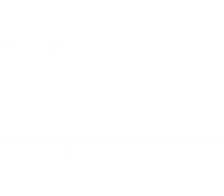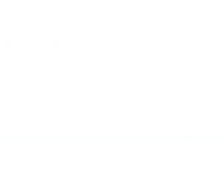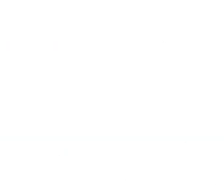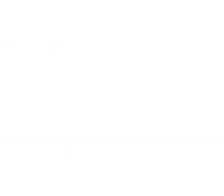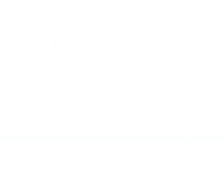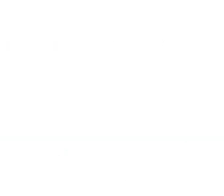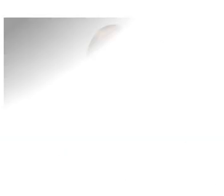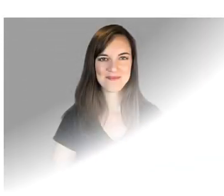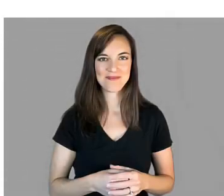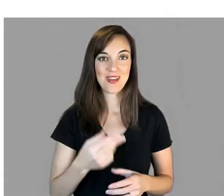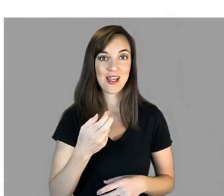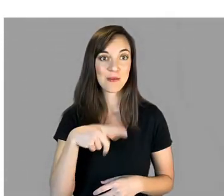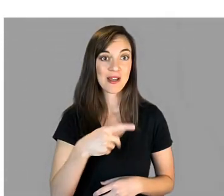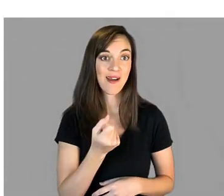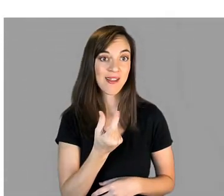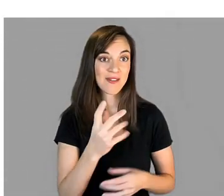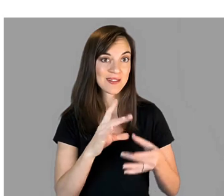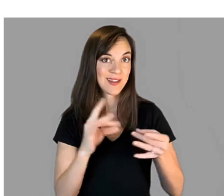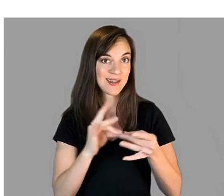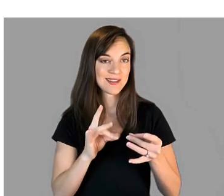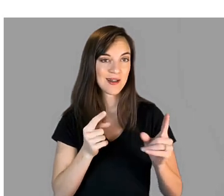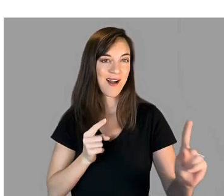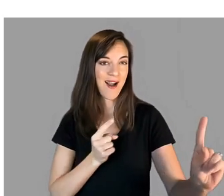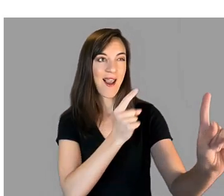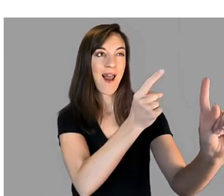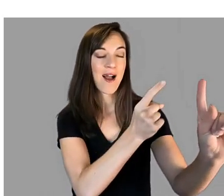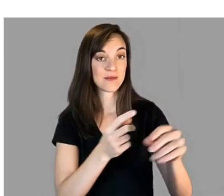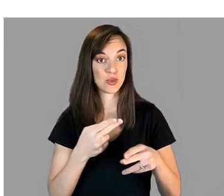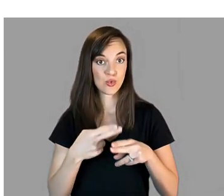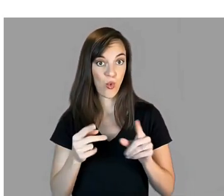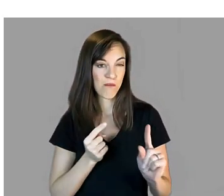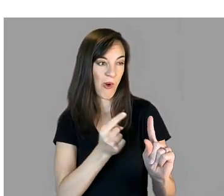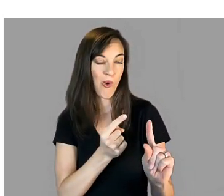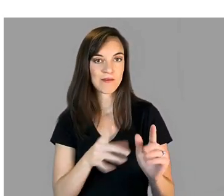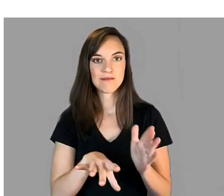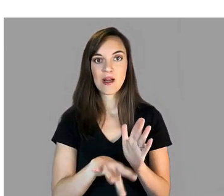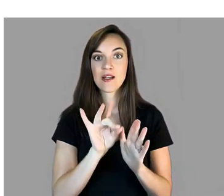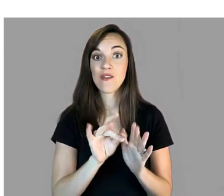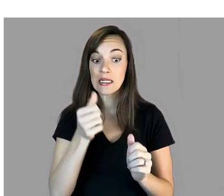HLP 11 states, “Identify and prioritize long- and short-term learning goals.”